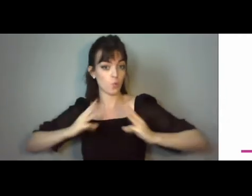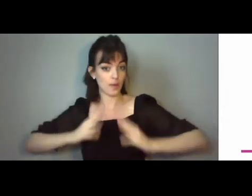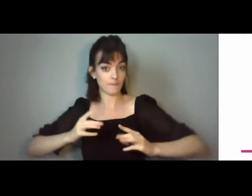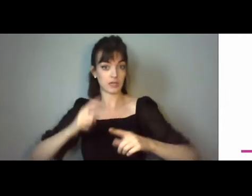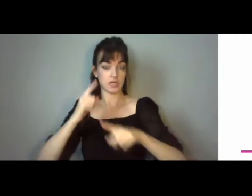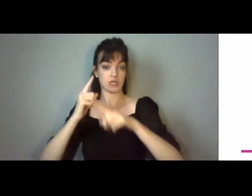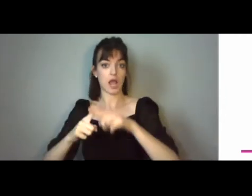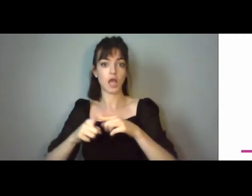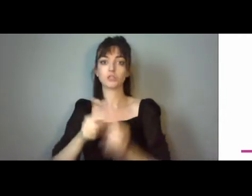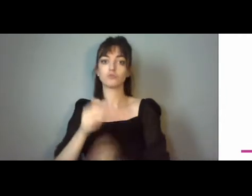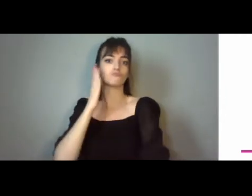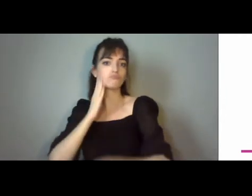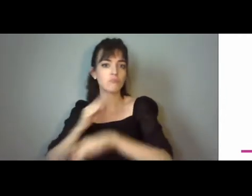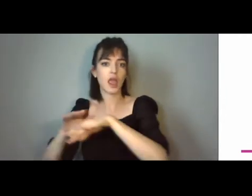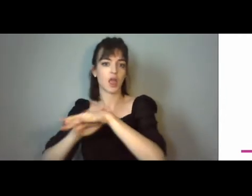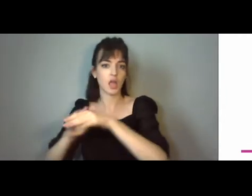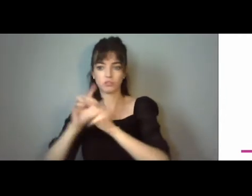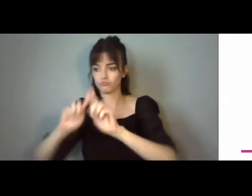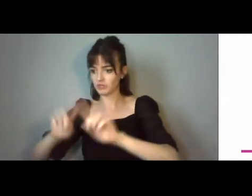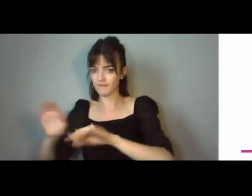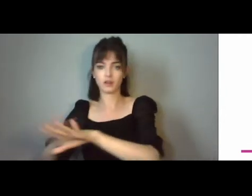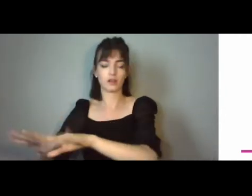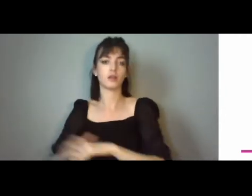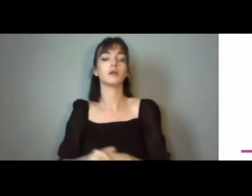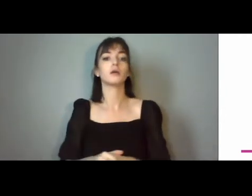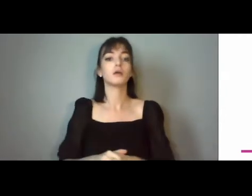The historical denial of the exercise of legal capacity for women